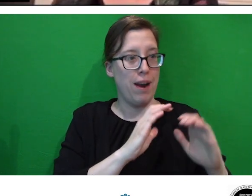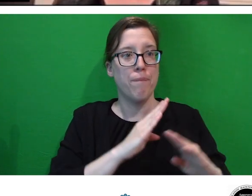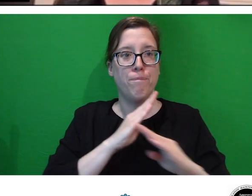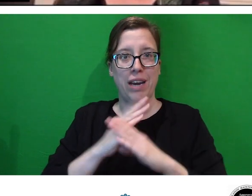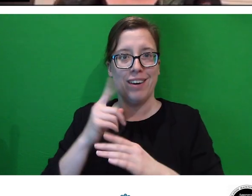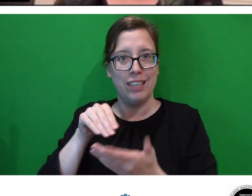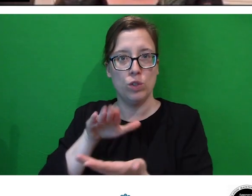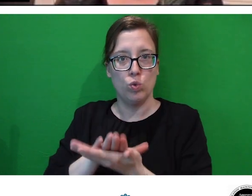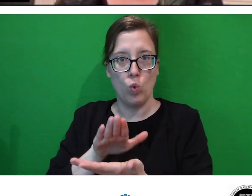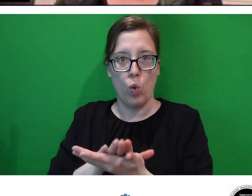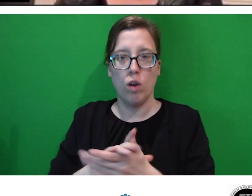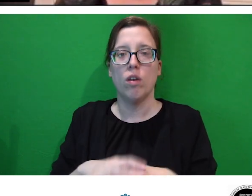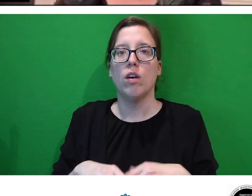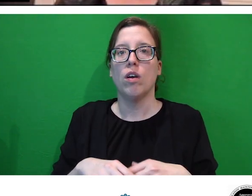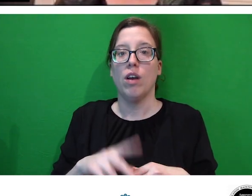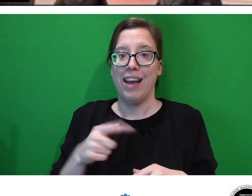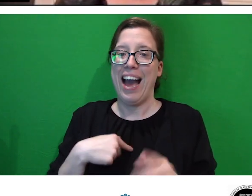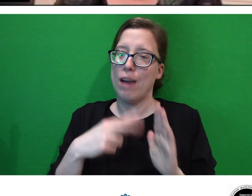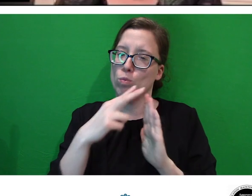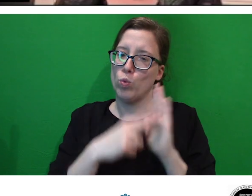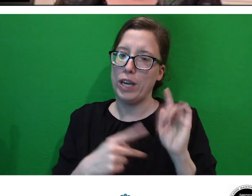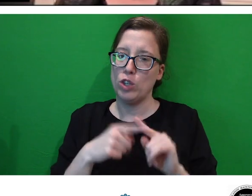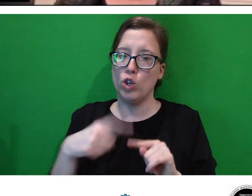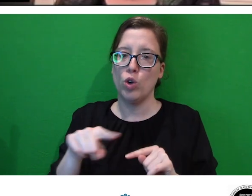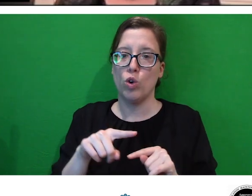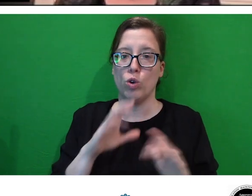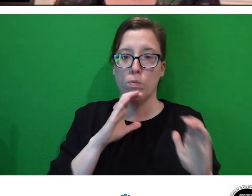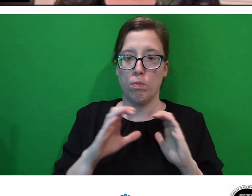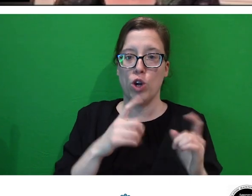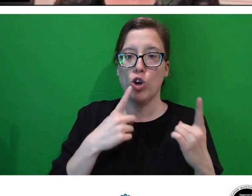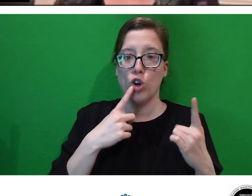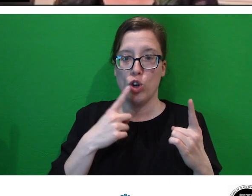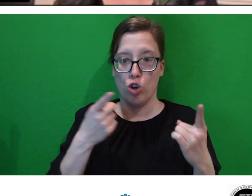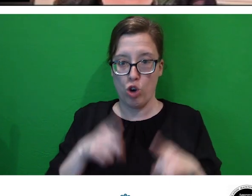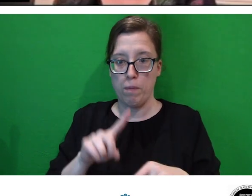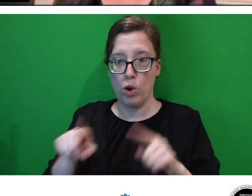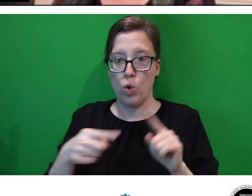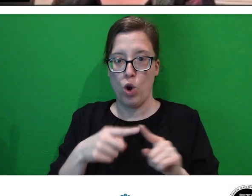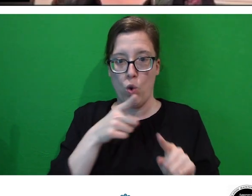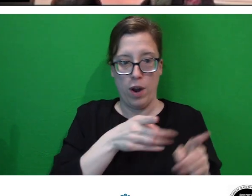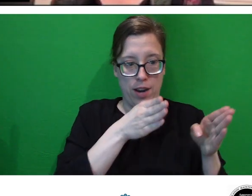It's the single biggest barrier to ultimate success in school.